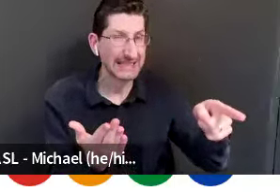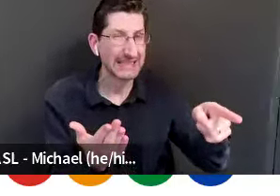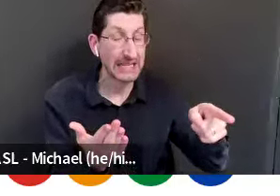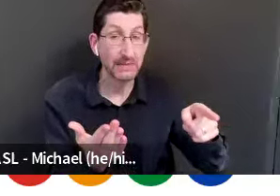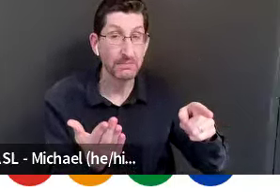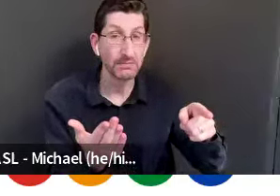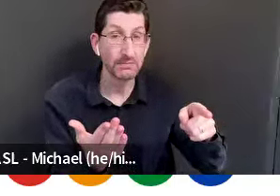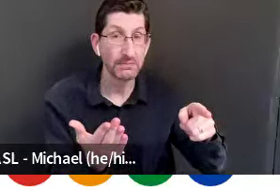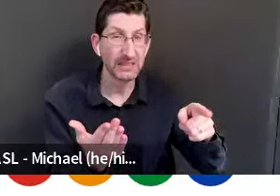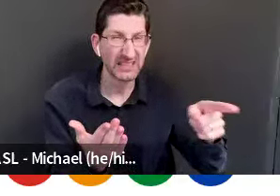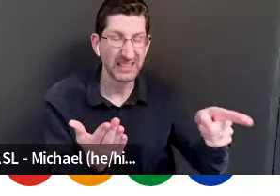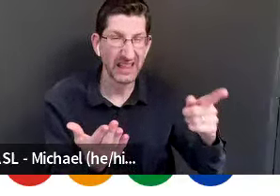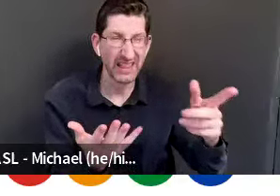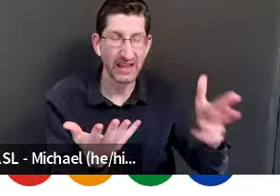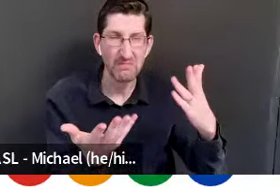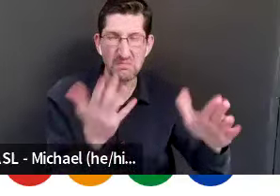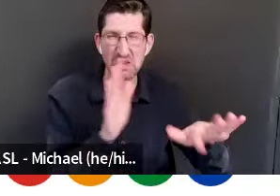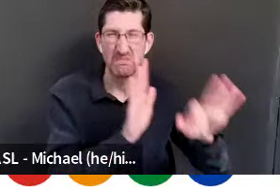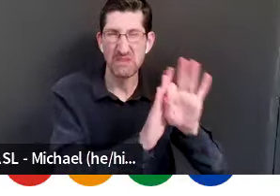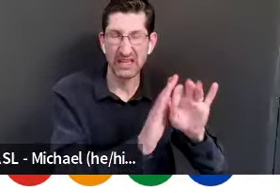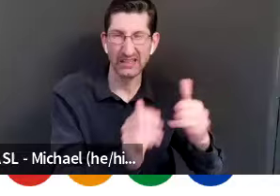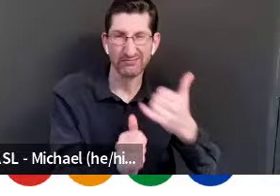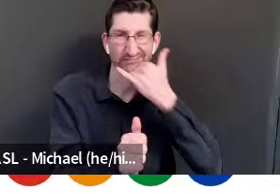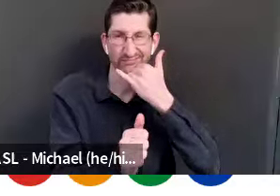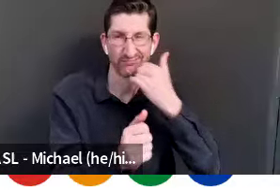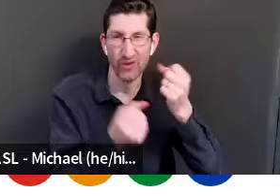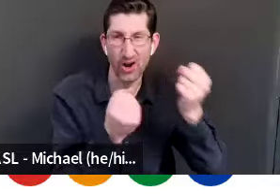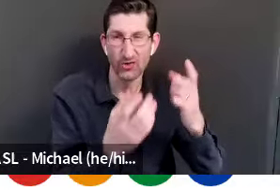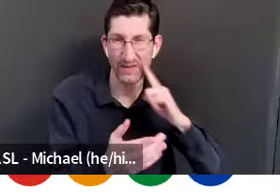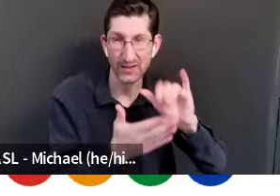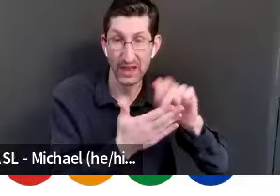FOR CUSTOMER SERVICE ON SCREEN. SOUNDS LIKE THEY PRE-SELECT